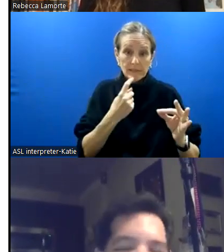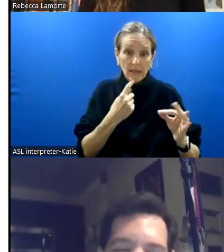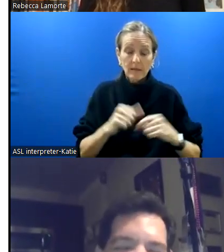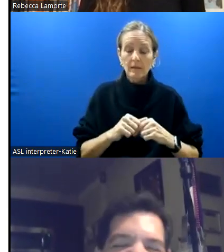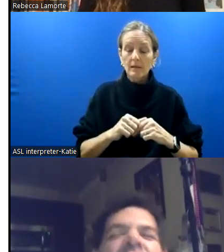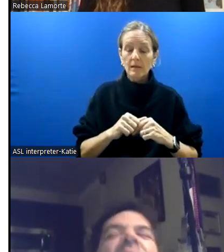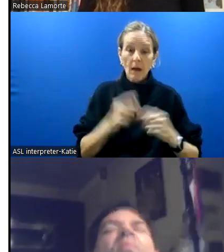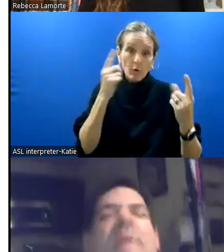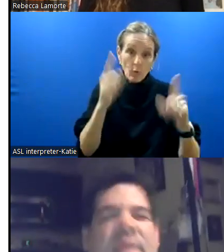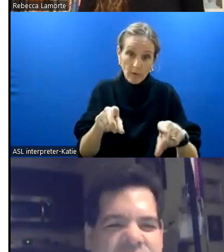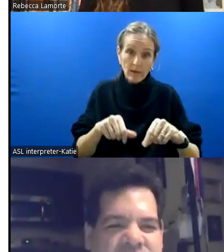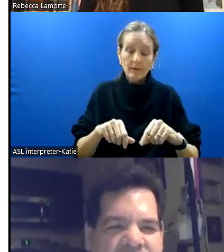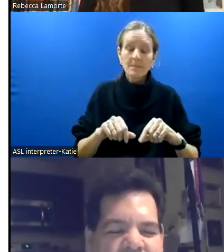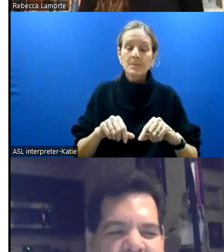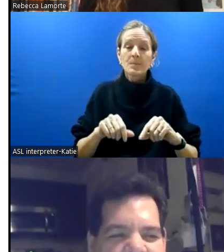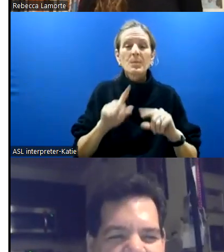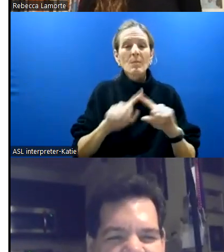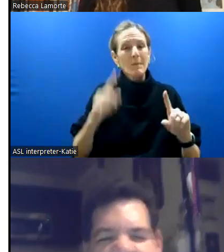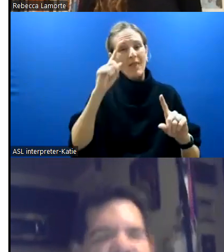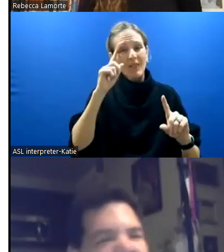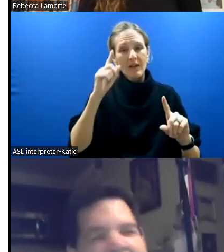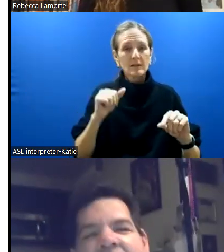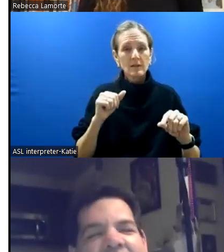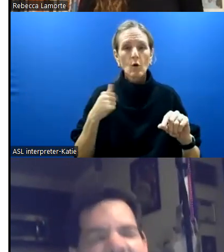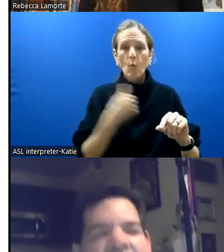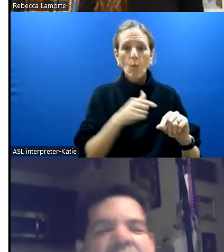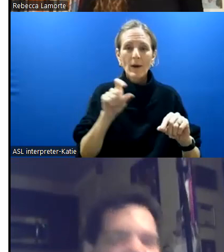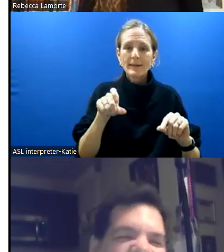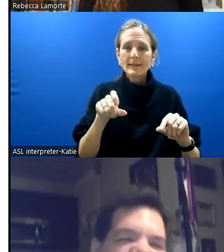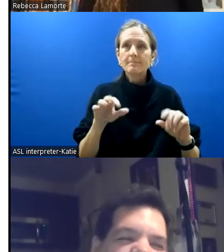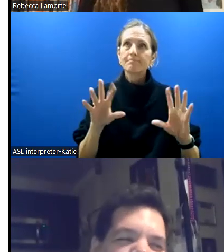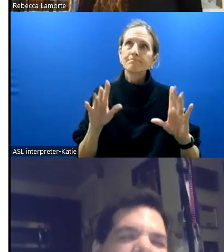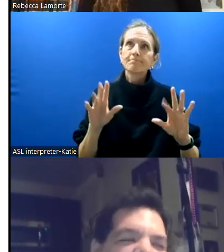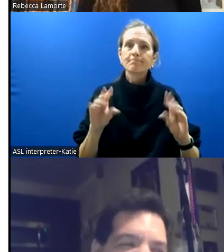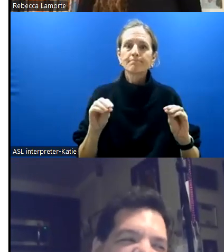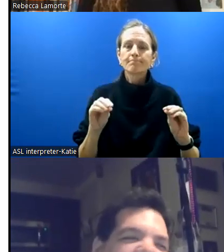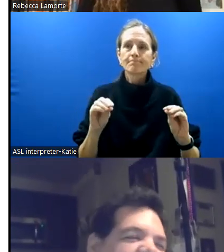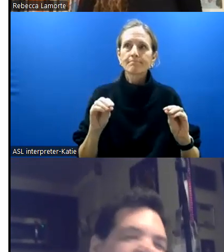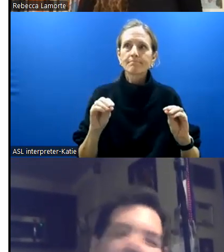I think we need to... So, and the policy issues,